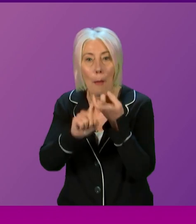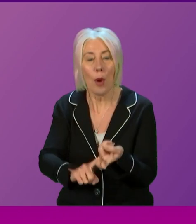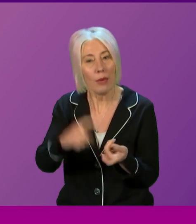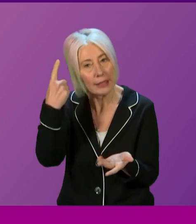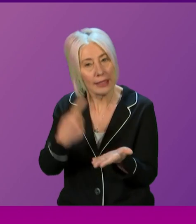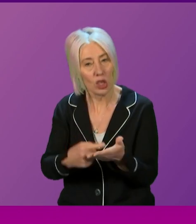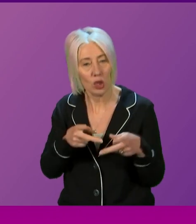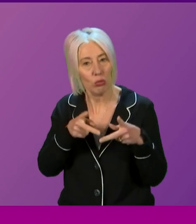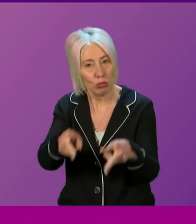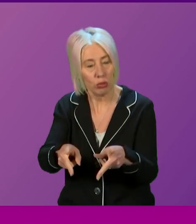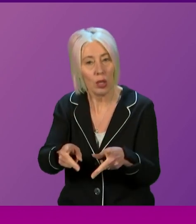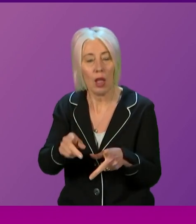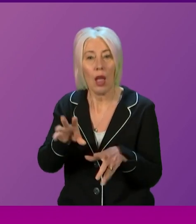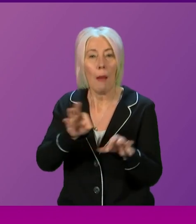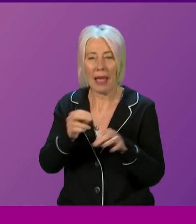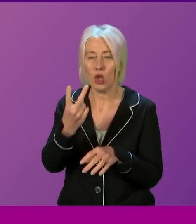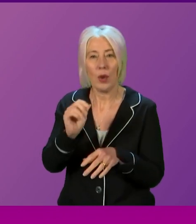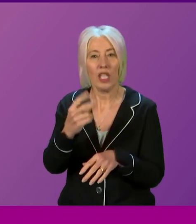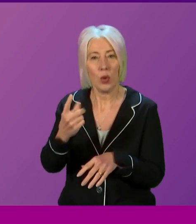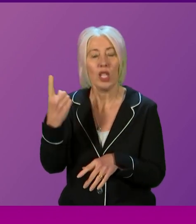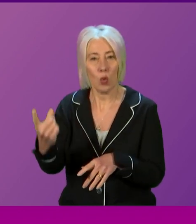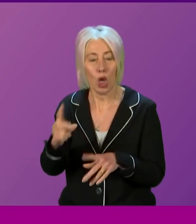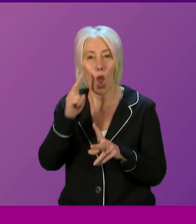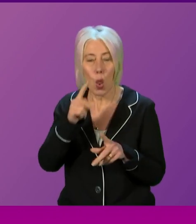Route option designs within the preferred corridor are being progressed and we are working